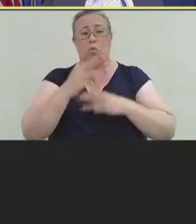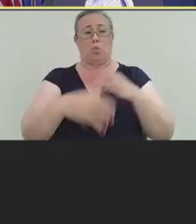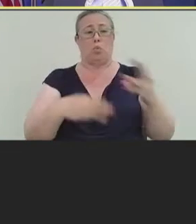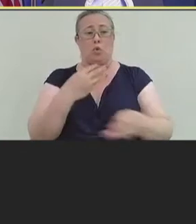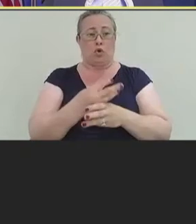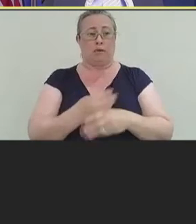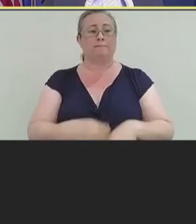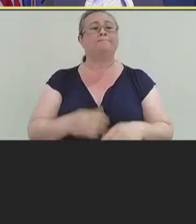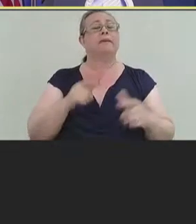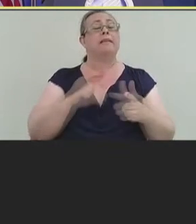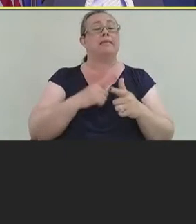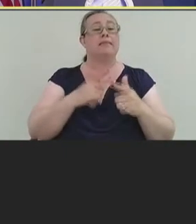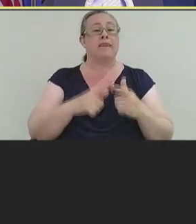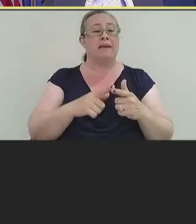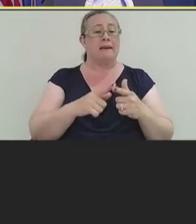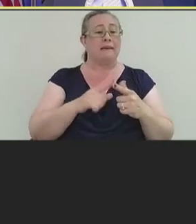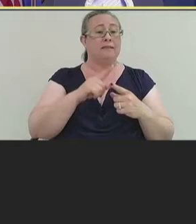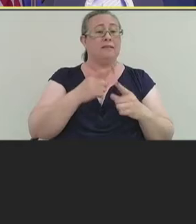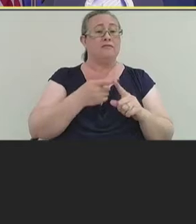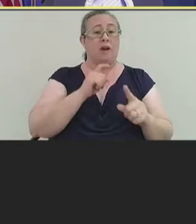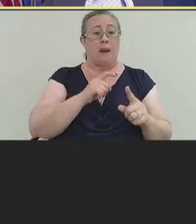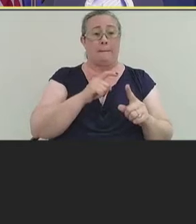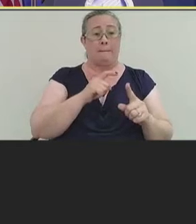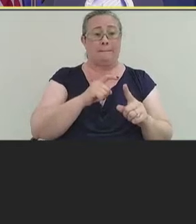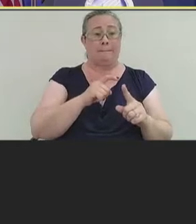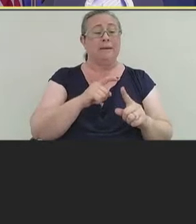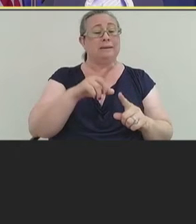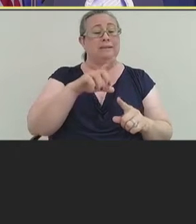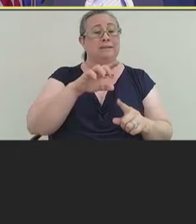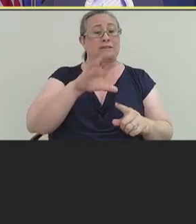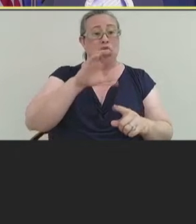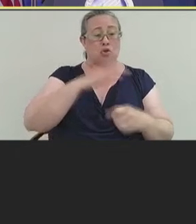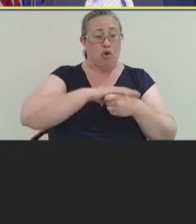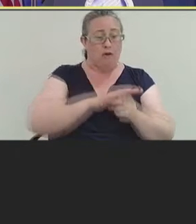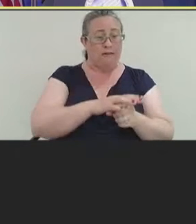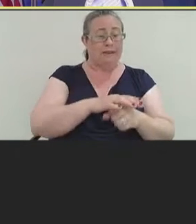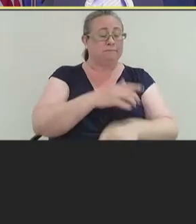between COVID-19 vaccine doses. Just before breaking for lunch, we'll hear updates from